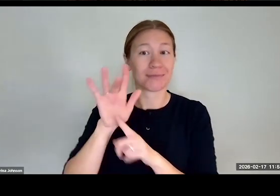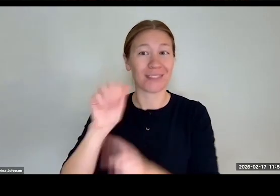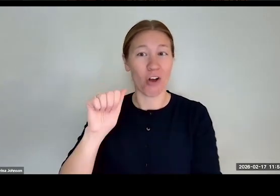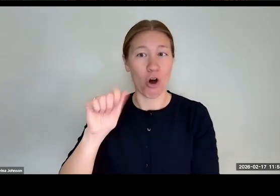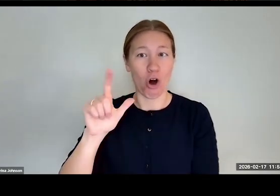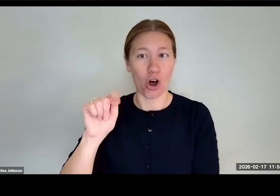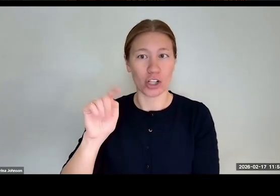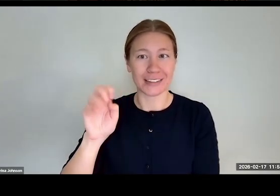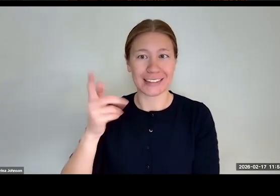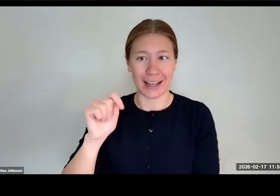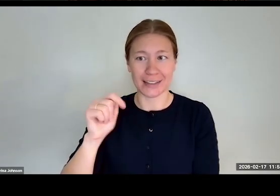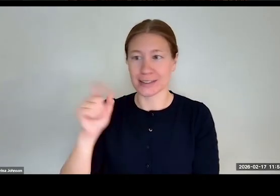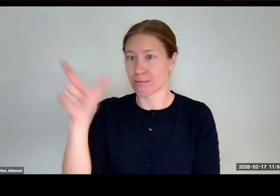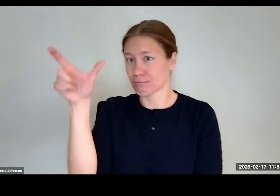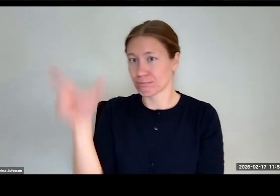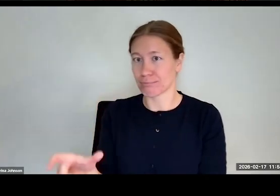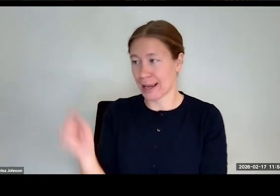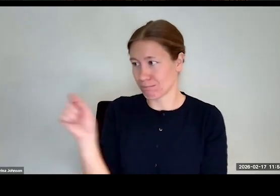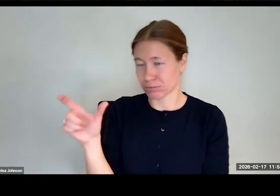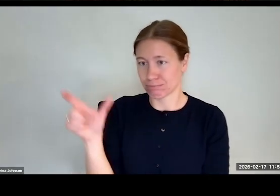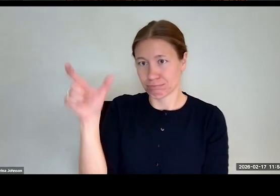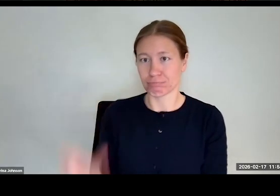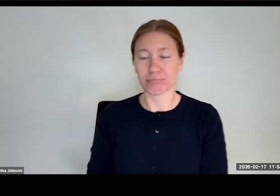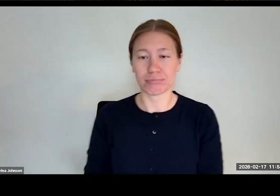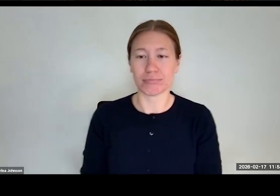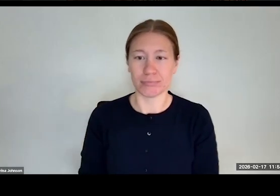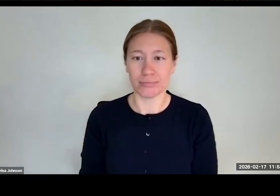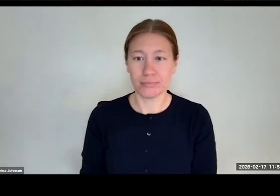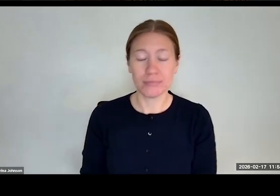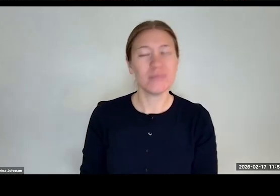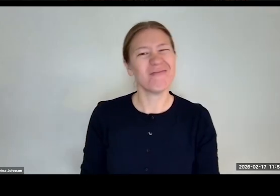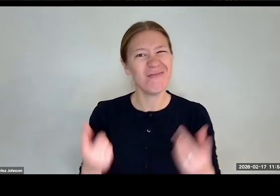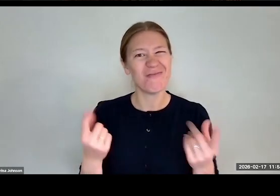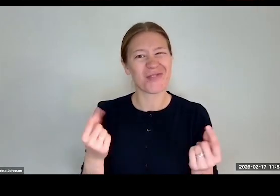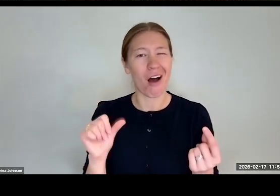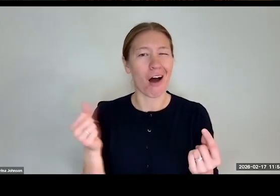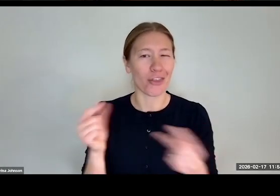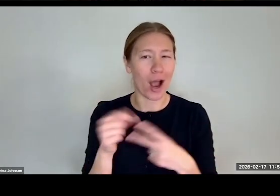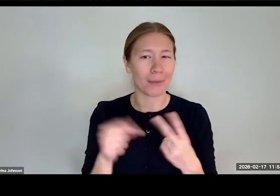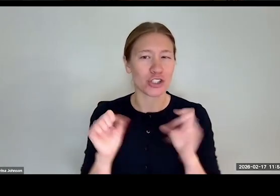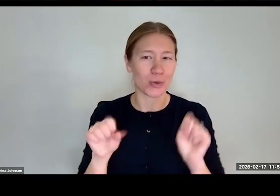And that will open up my alt text pane on the right. I can also write, click with the item selected, and then from the menu